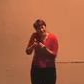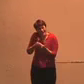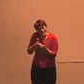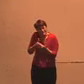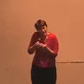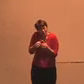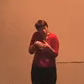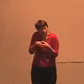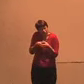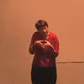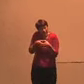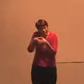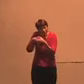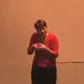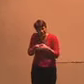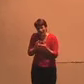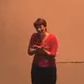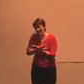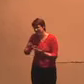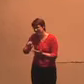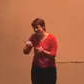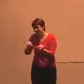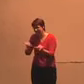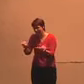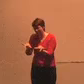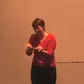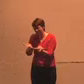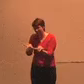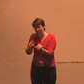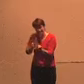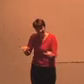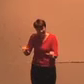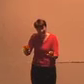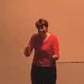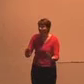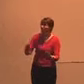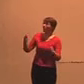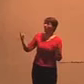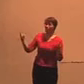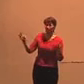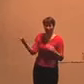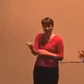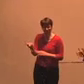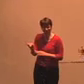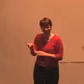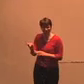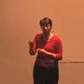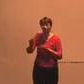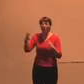But at the same time, it has many, many openings. So you can feel how big is this library.